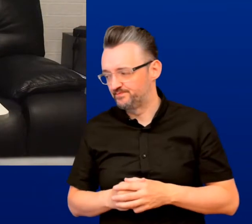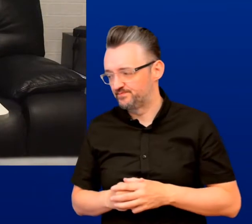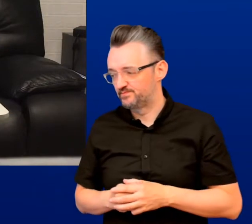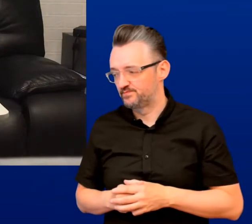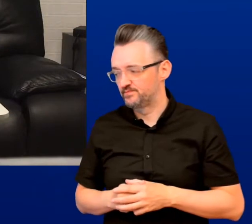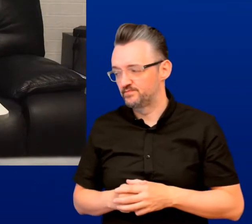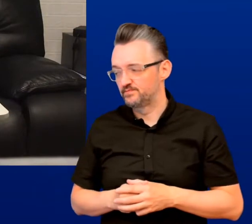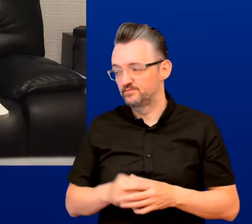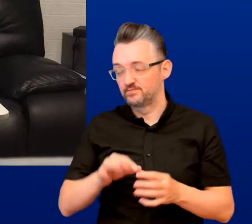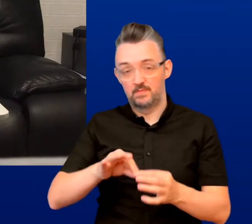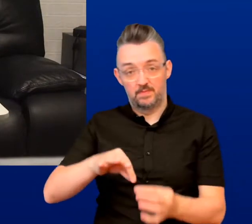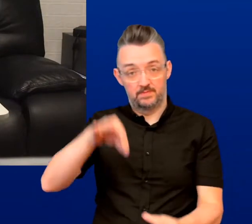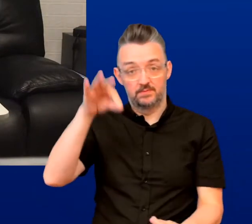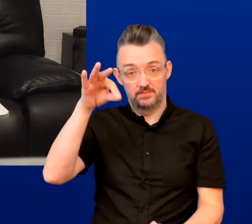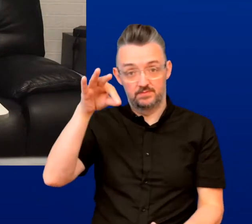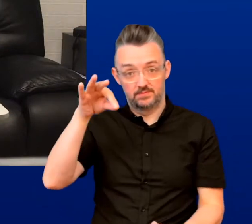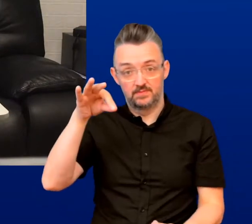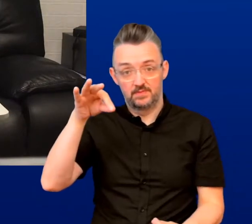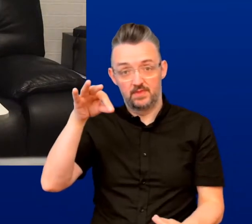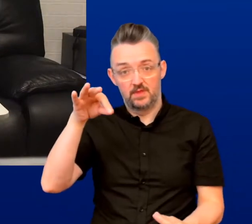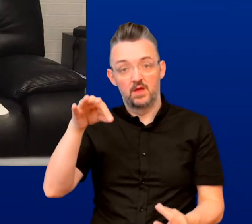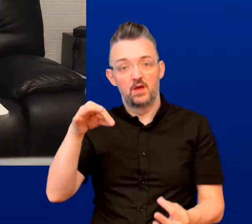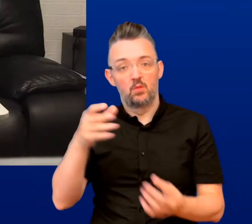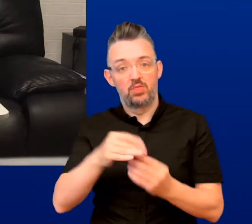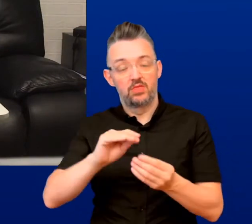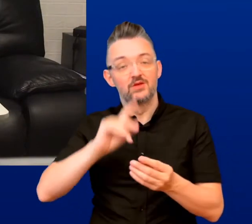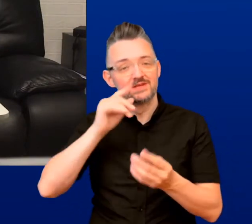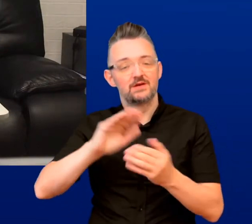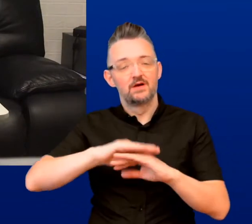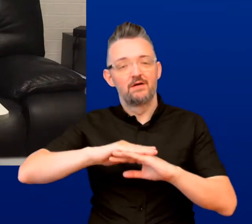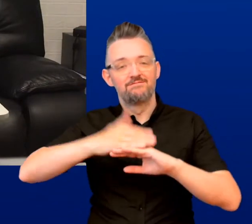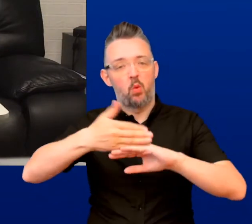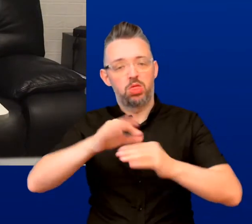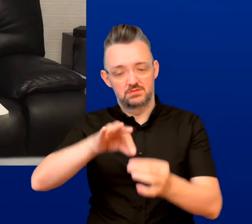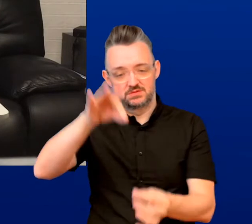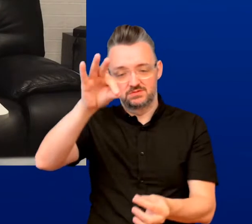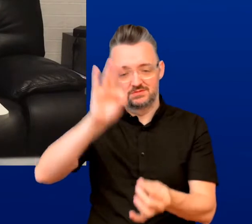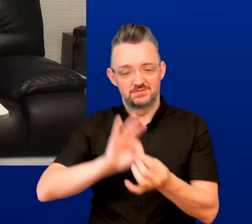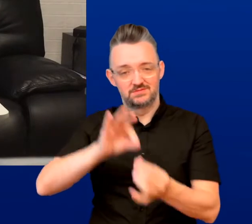Take your newspaper with the fold in whichever hand you're most